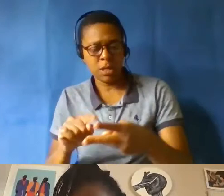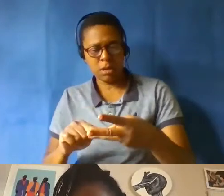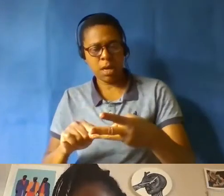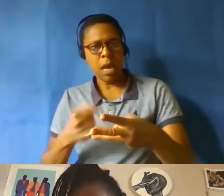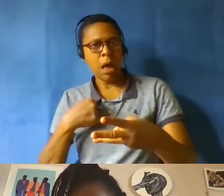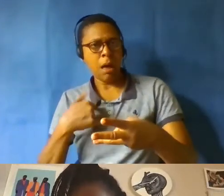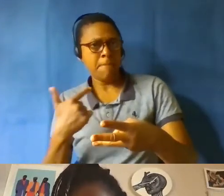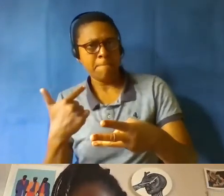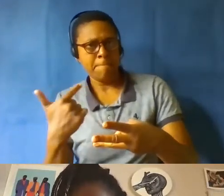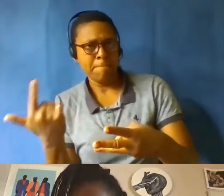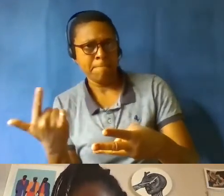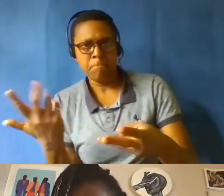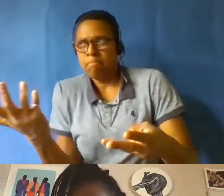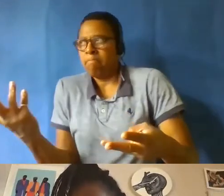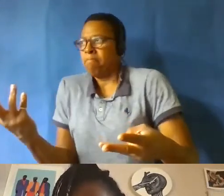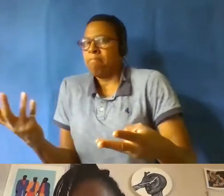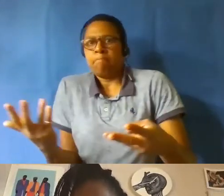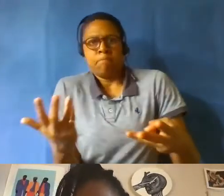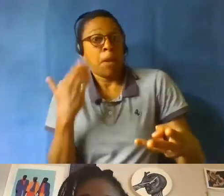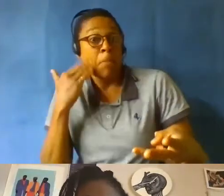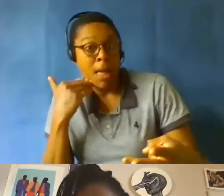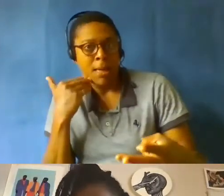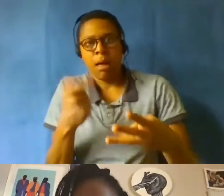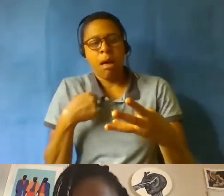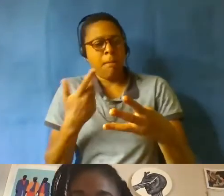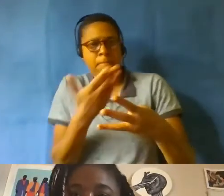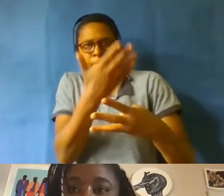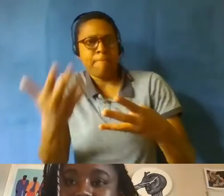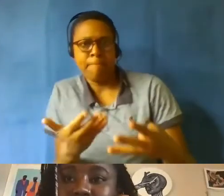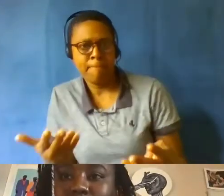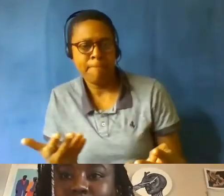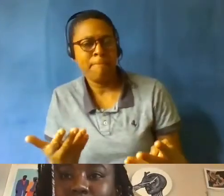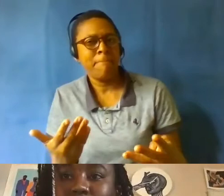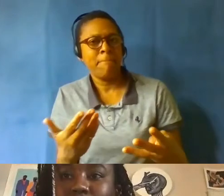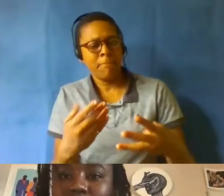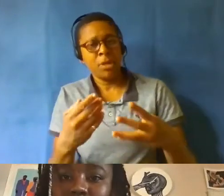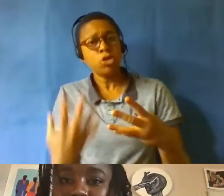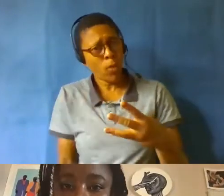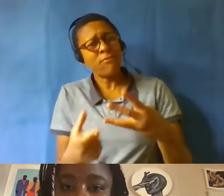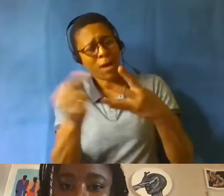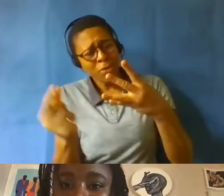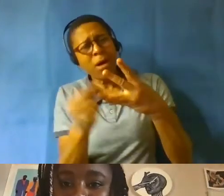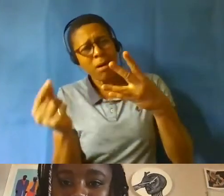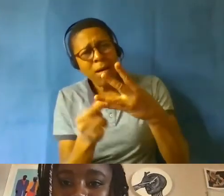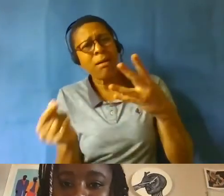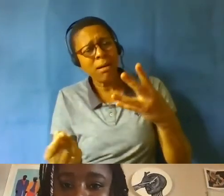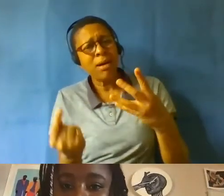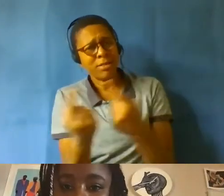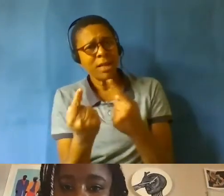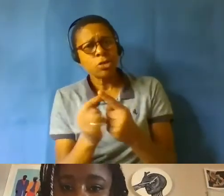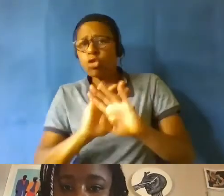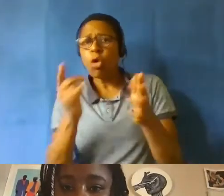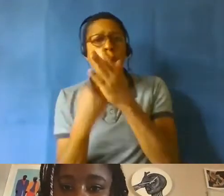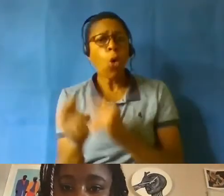think I was just trying to sort of strip dying notion that this is oh this is